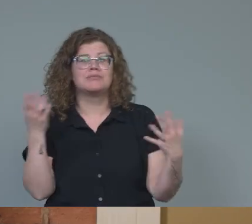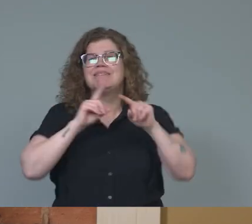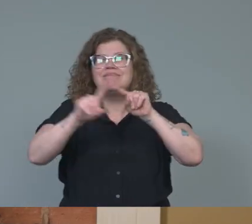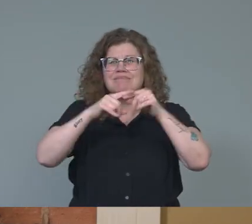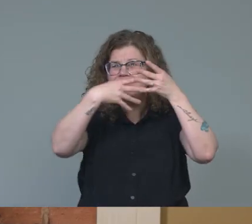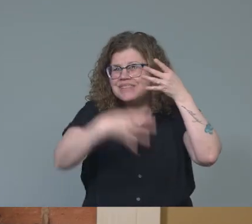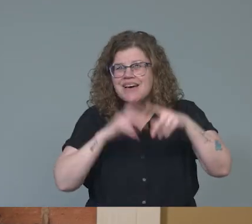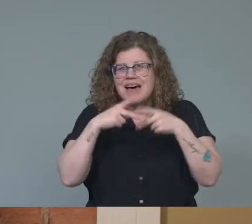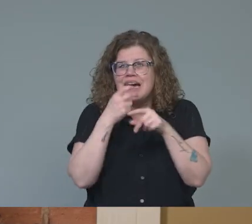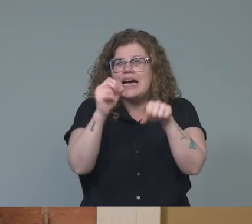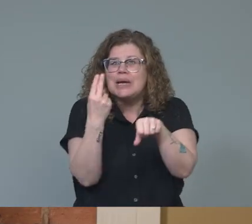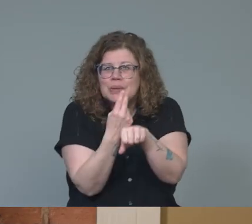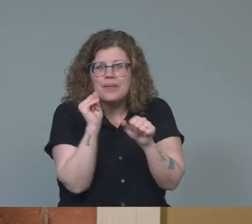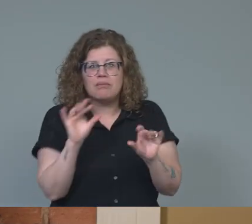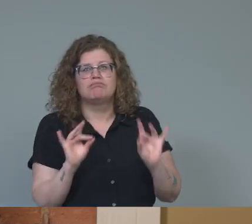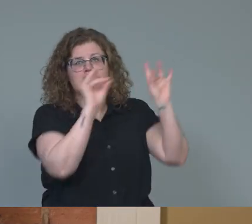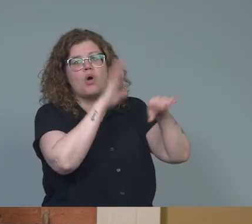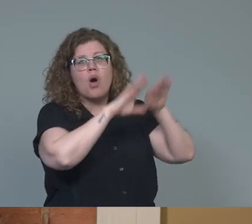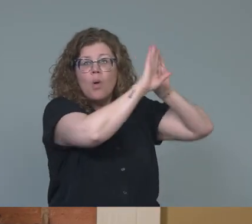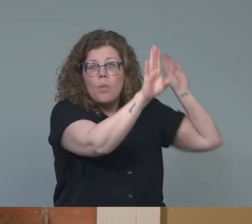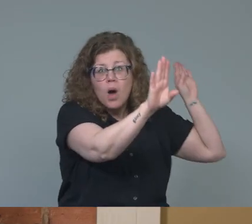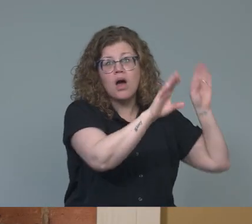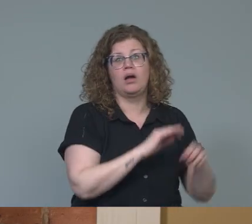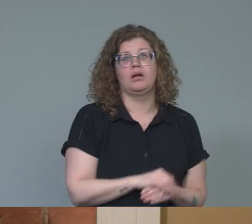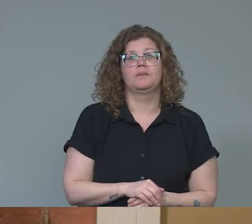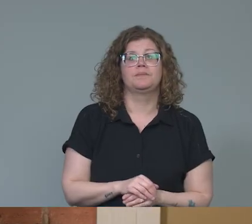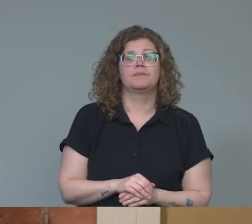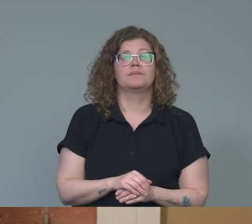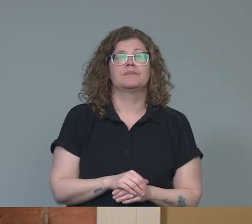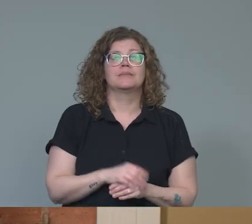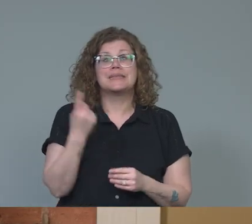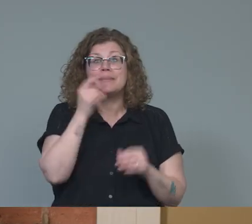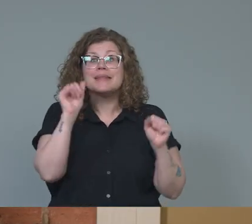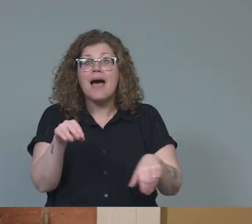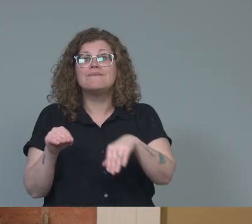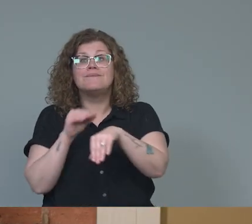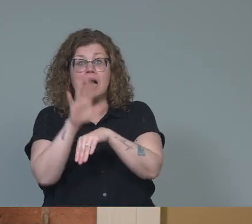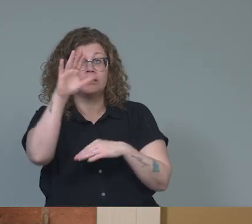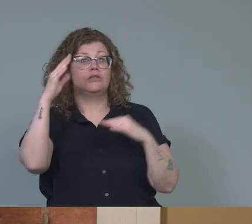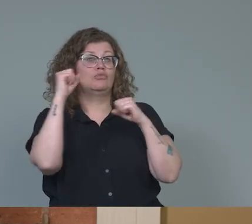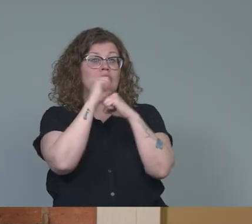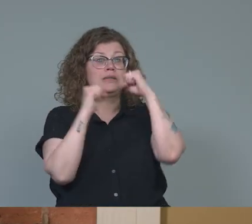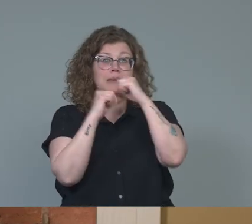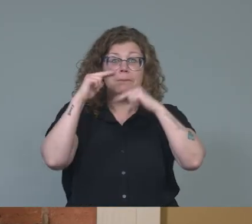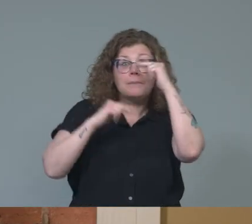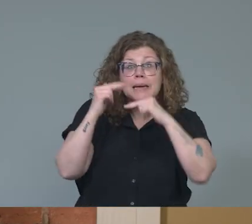If you're an artist who works in 2D media and you want to start moving toward more 3D media, how do you do that?